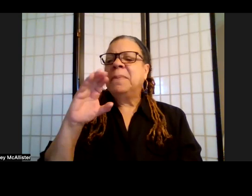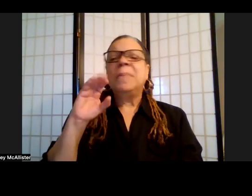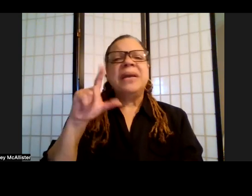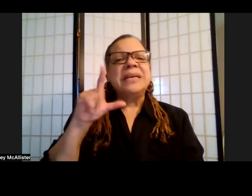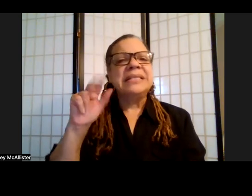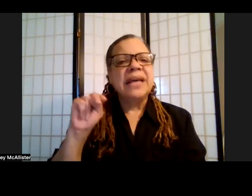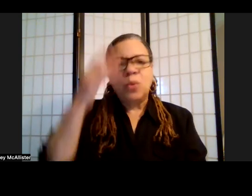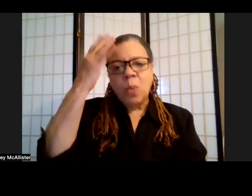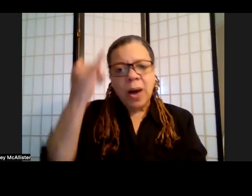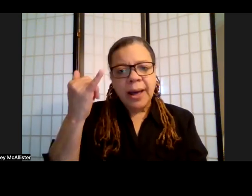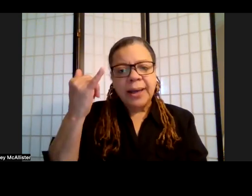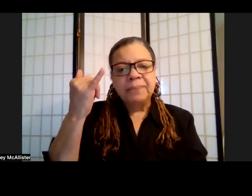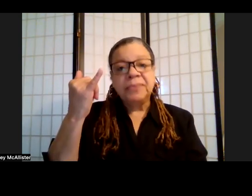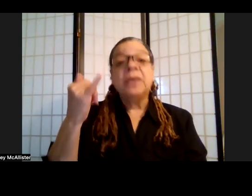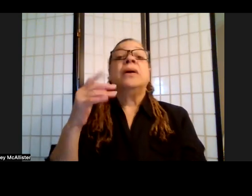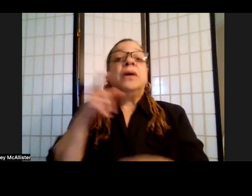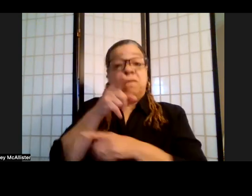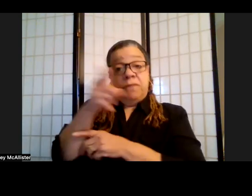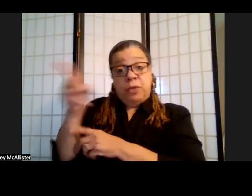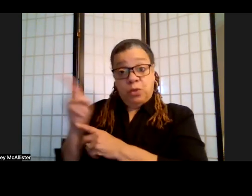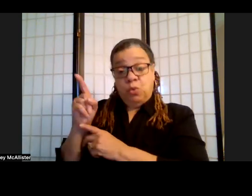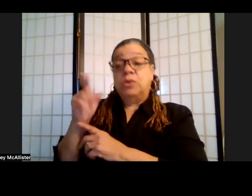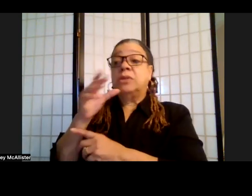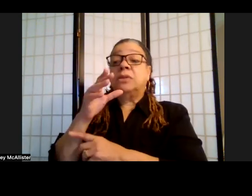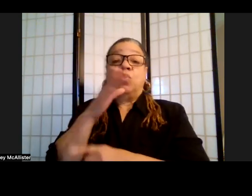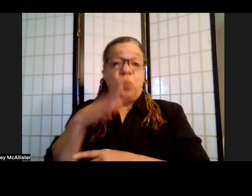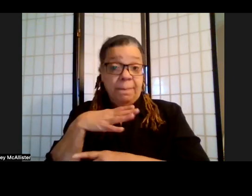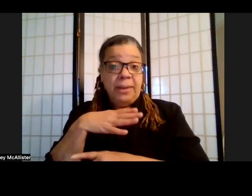The standard treatment for those who showed signs of gonorrhea was benzathine